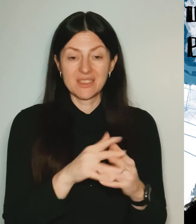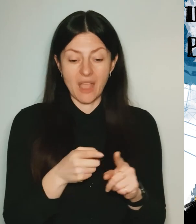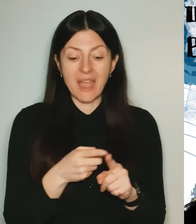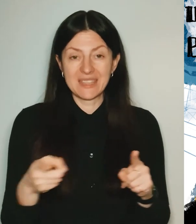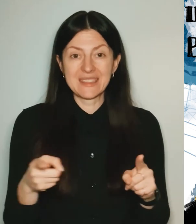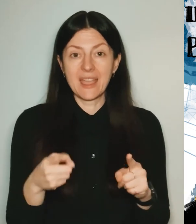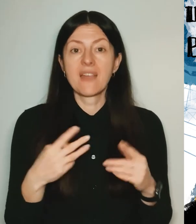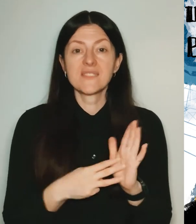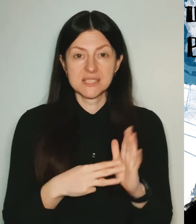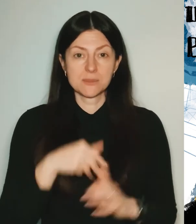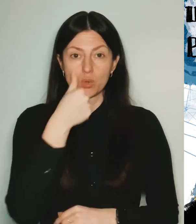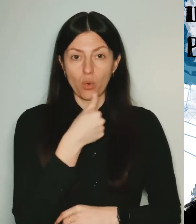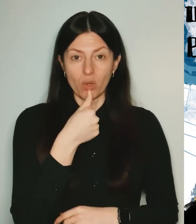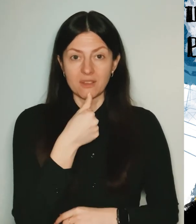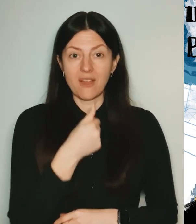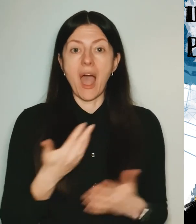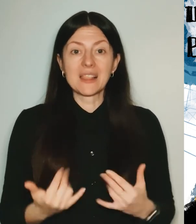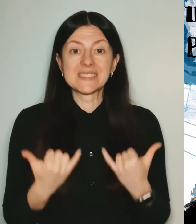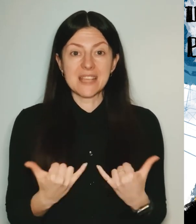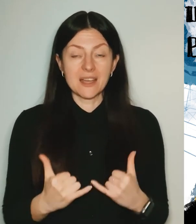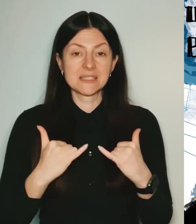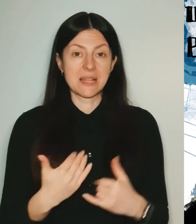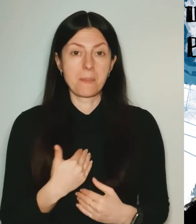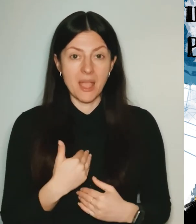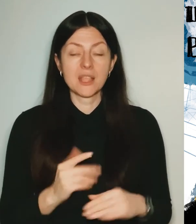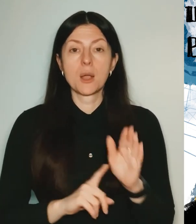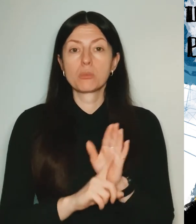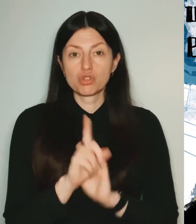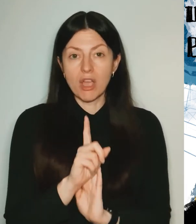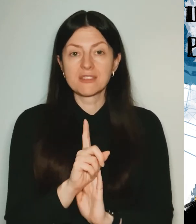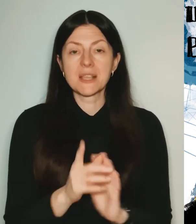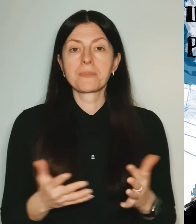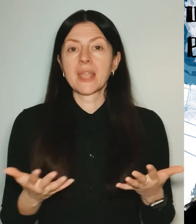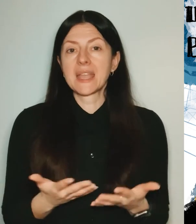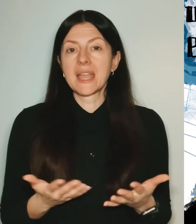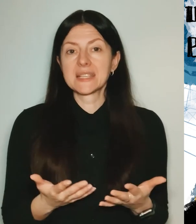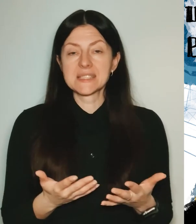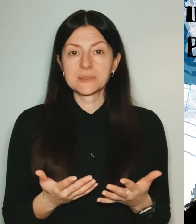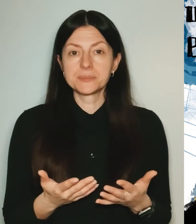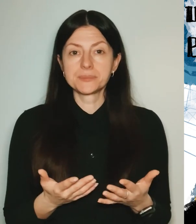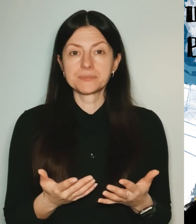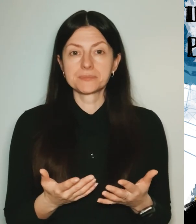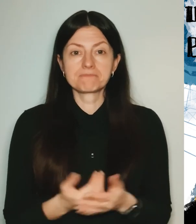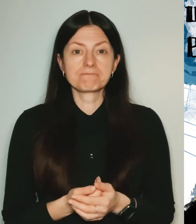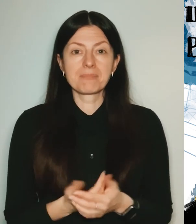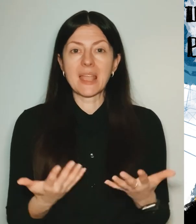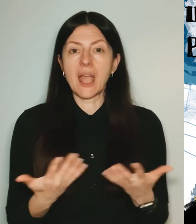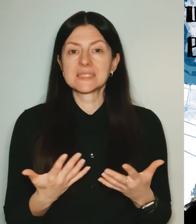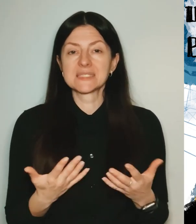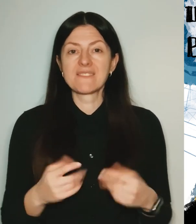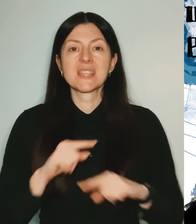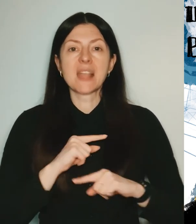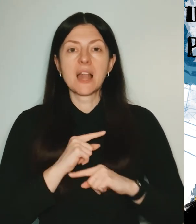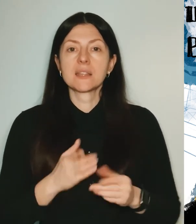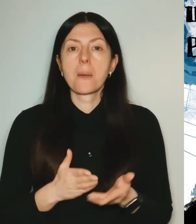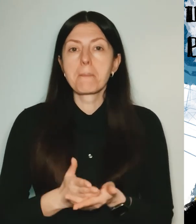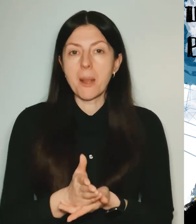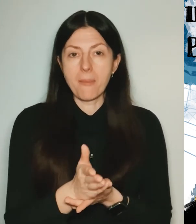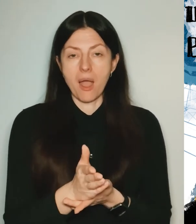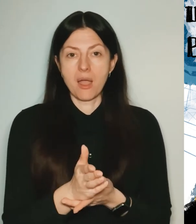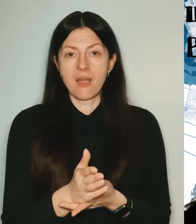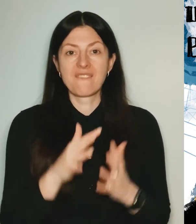The war has been going on since 2014, so I mean, for me it was the start of the final stage of this war.